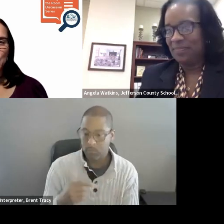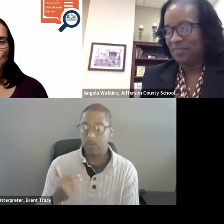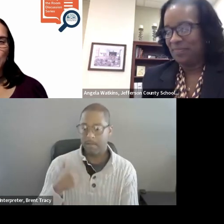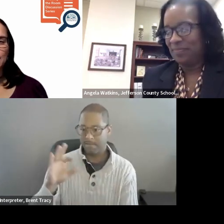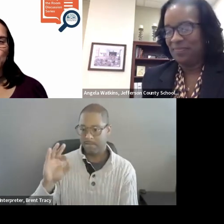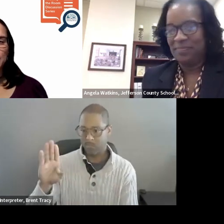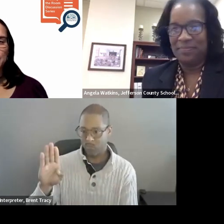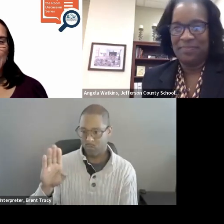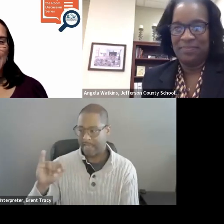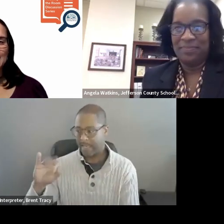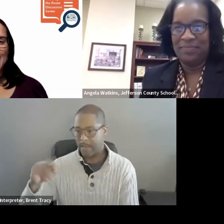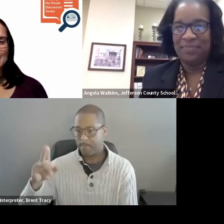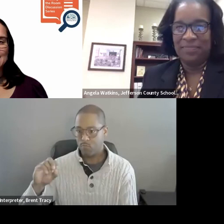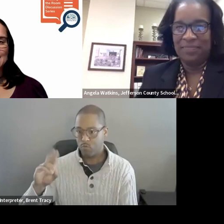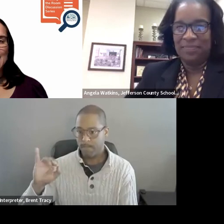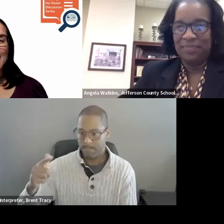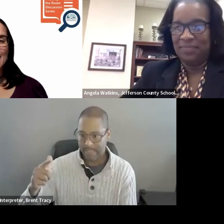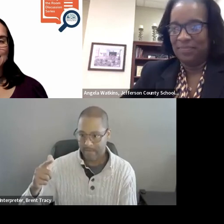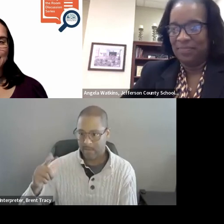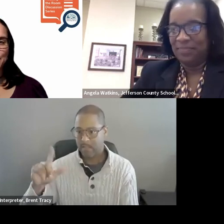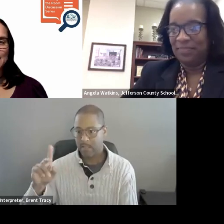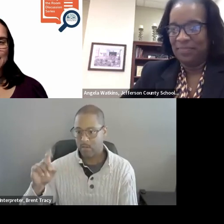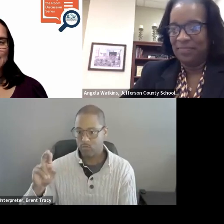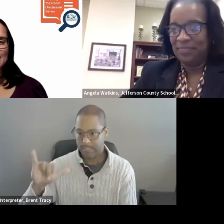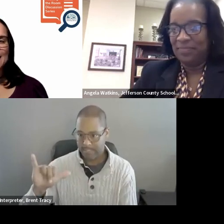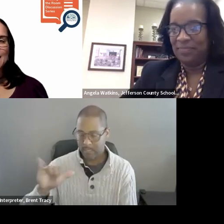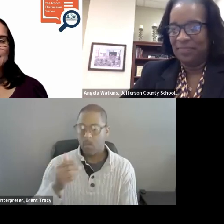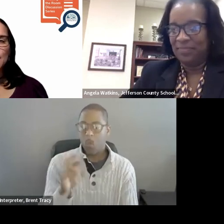or on Twitter: @NCIliteracy and